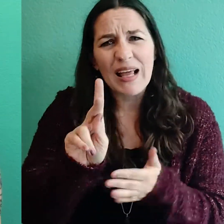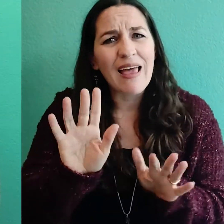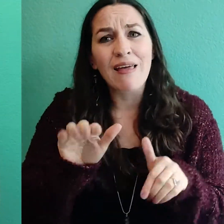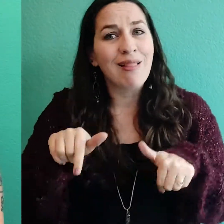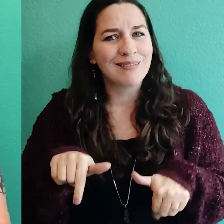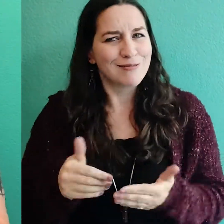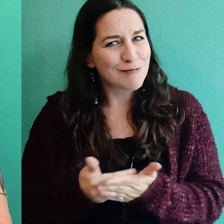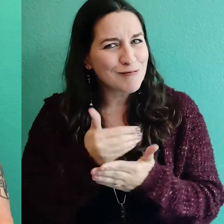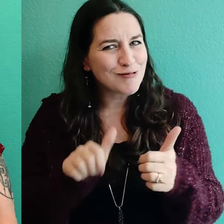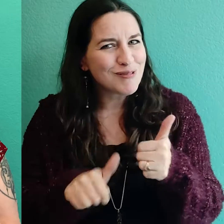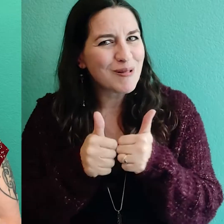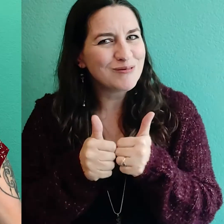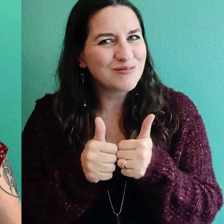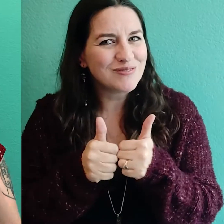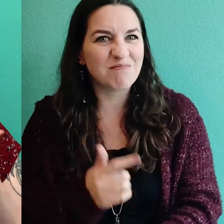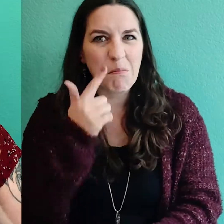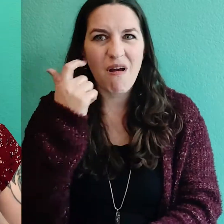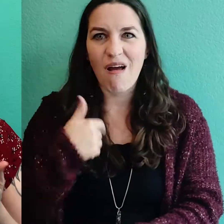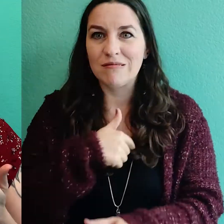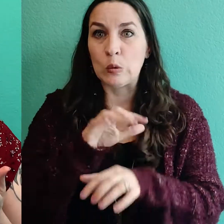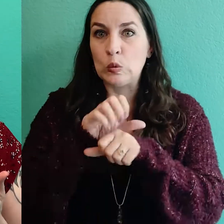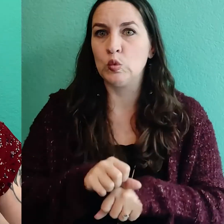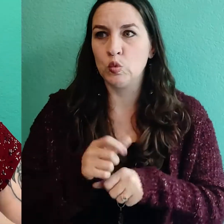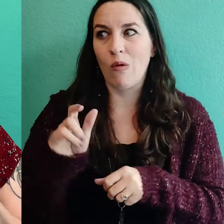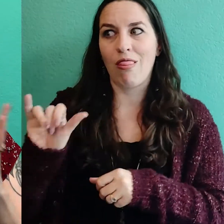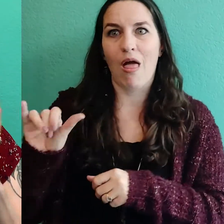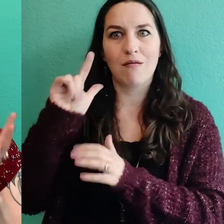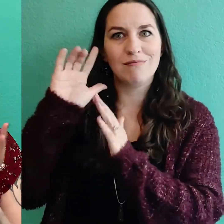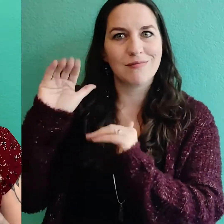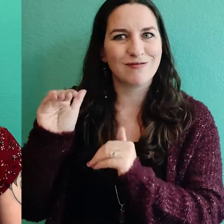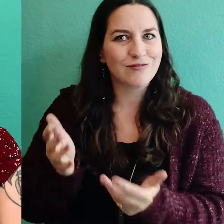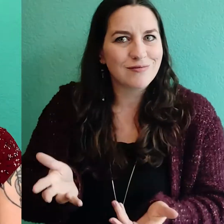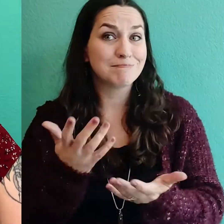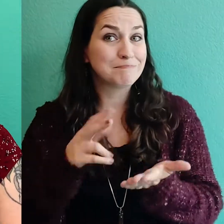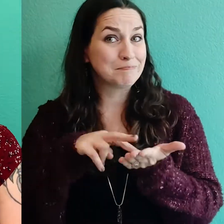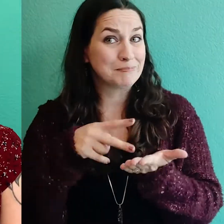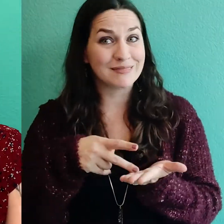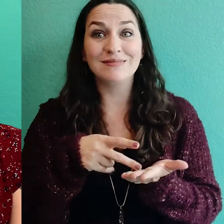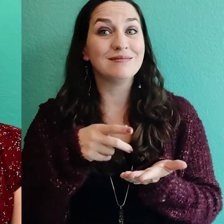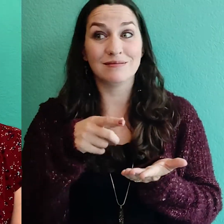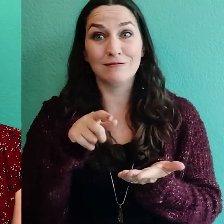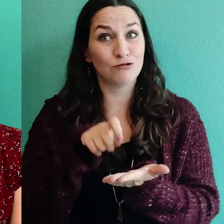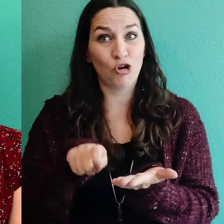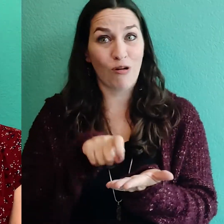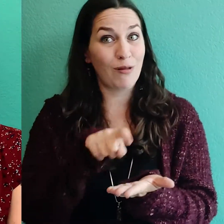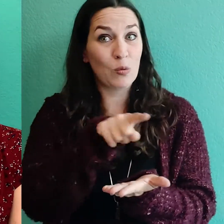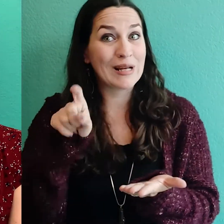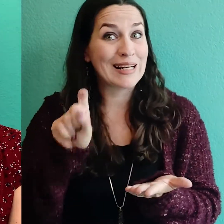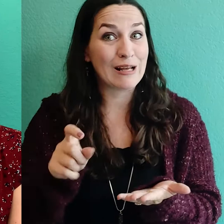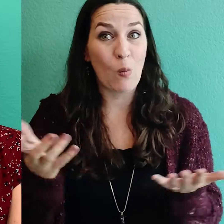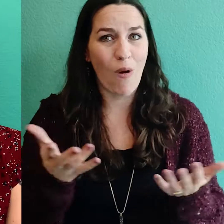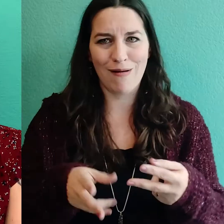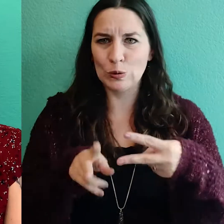when you're accustomed to seeing things in that kind of linear way. So you only need two things for a journal,